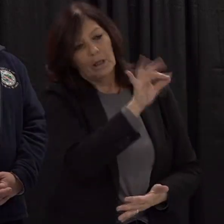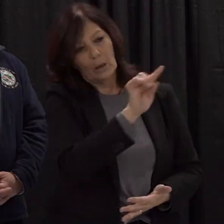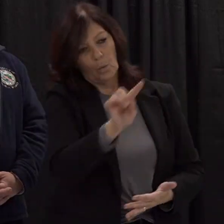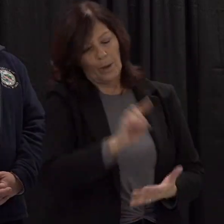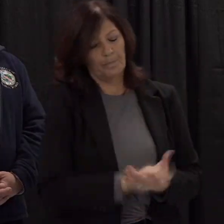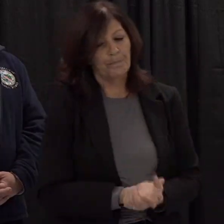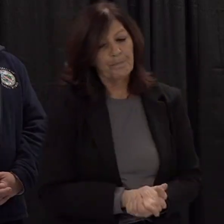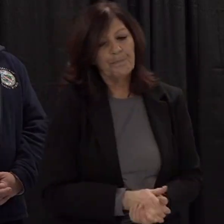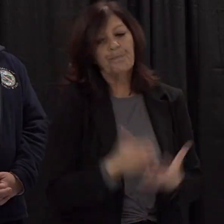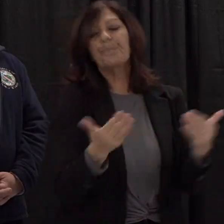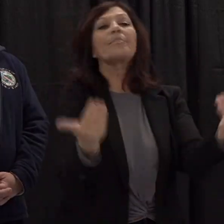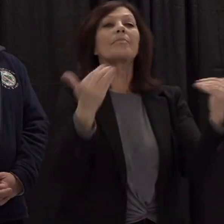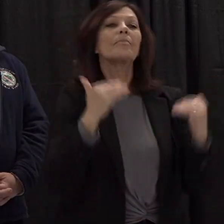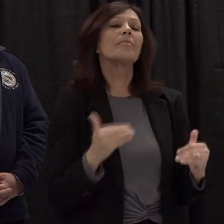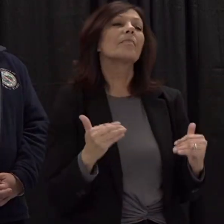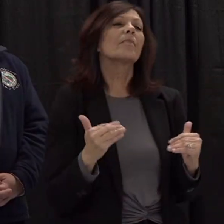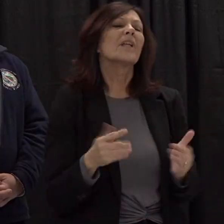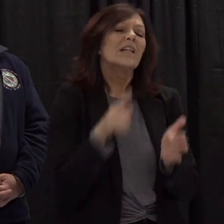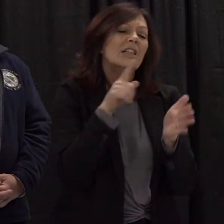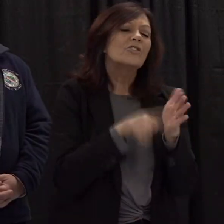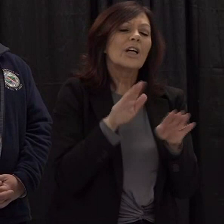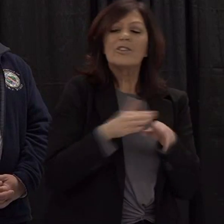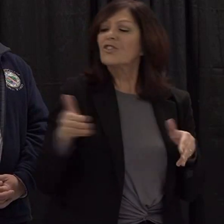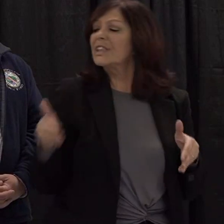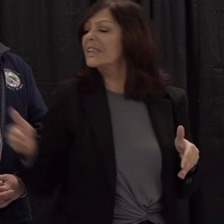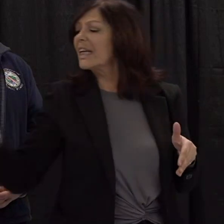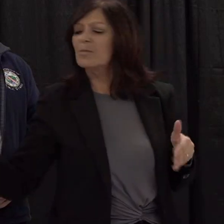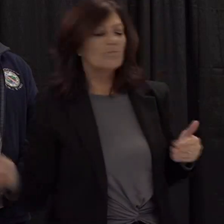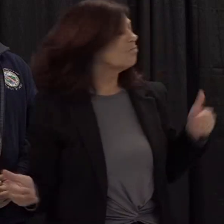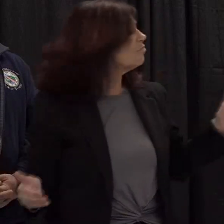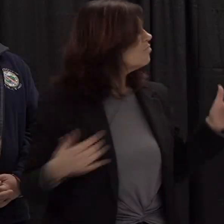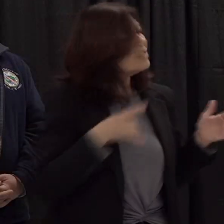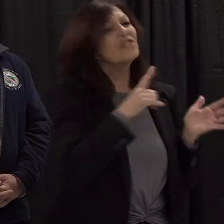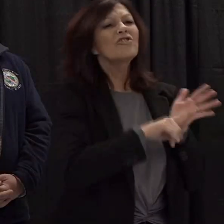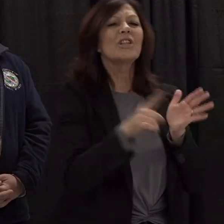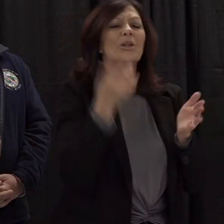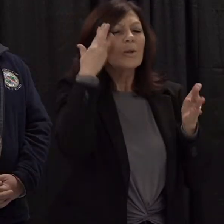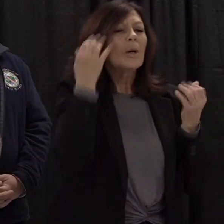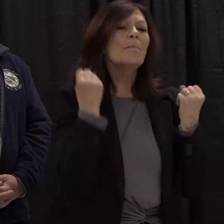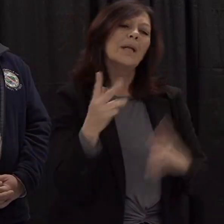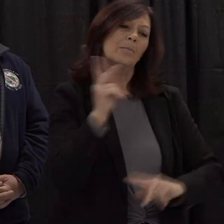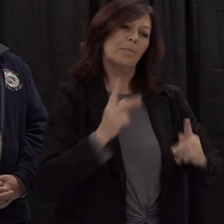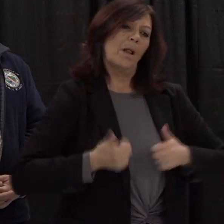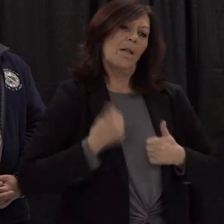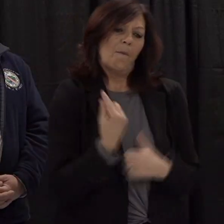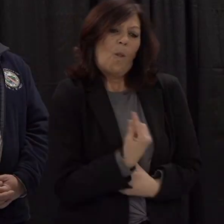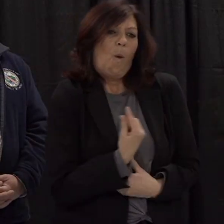Next thing is to to check on your neighbors. We know that many people live alone. They're isolated,